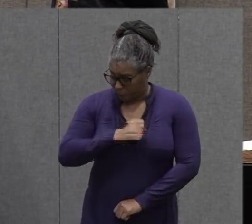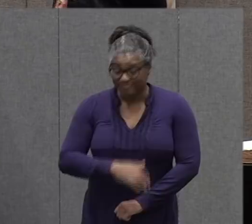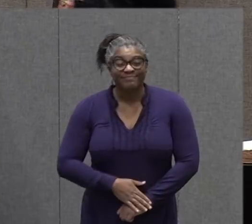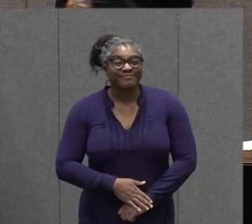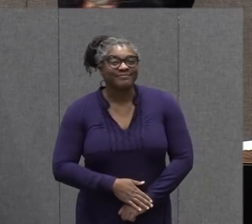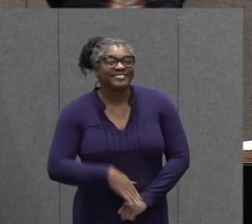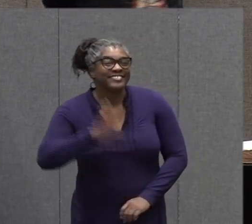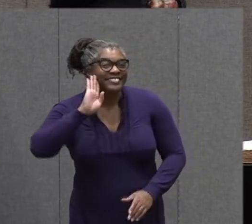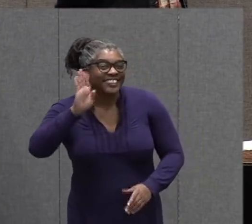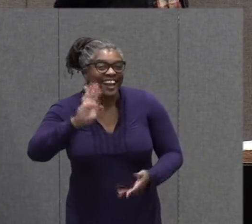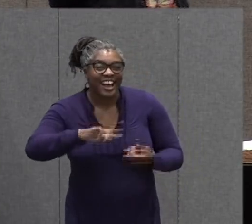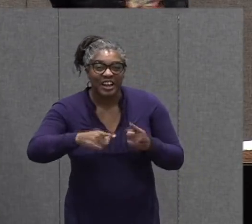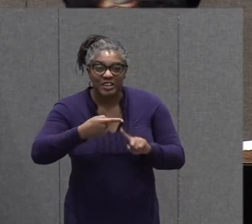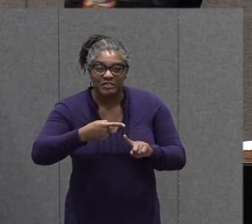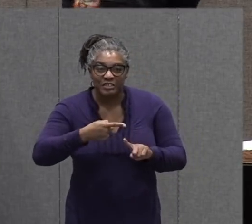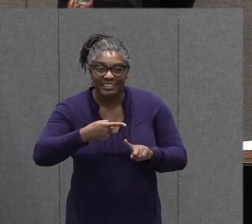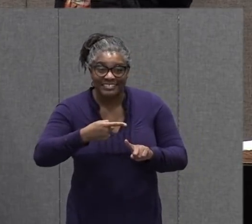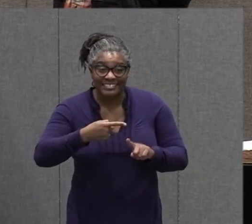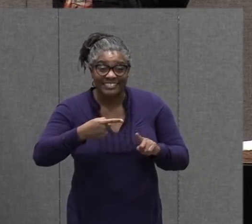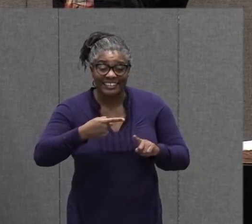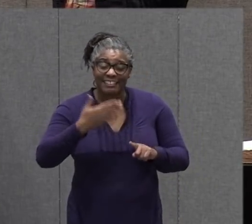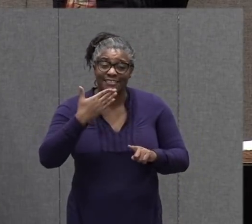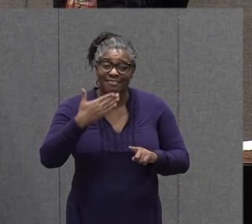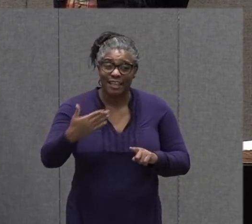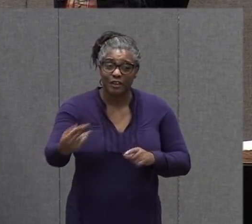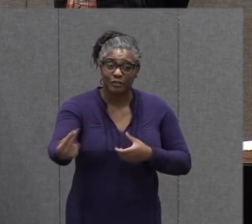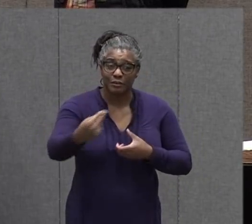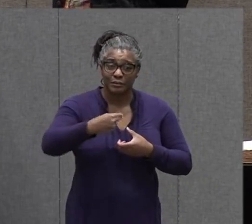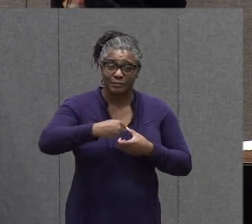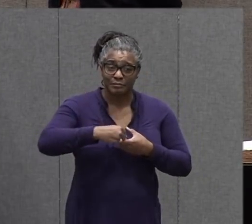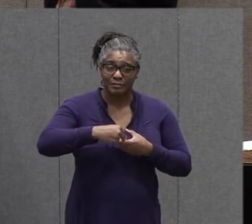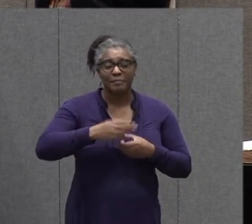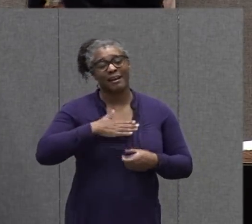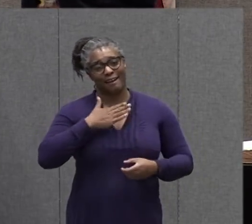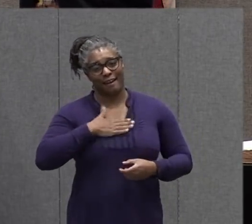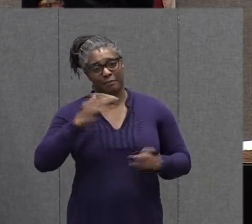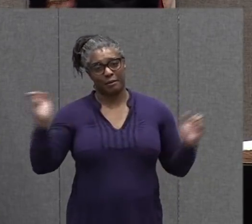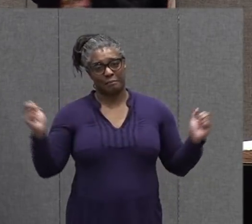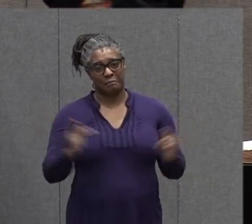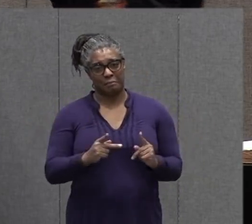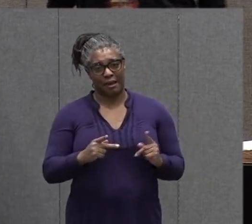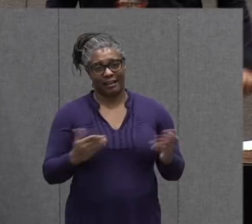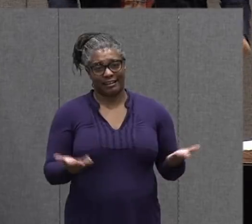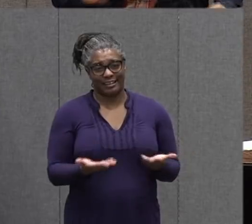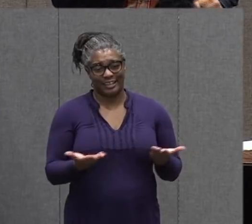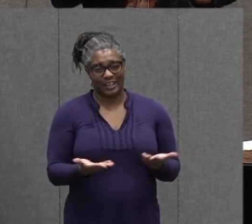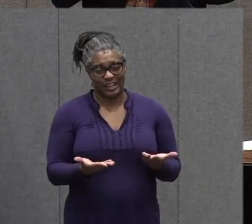I'm super excited to be back with you. And be back with my favorite student here, so,